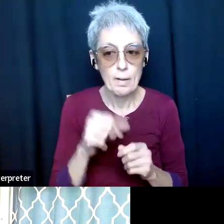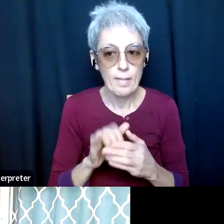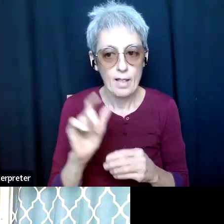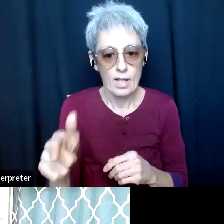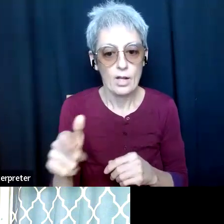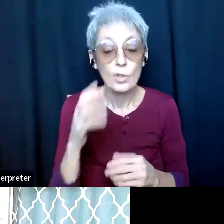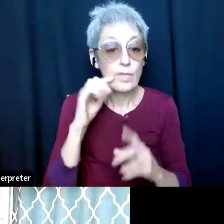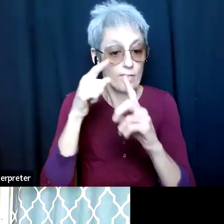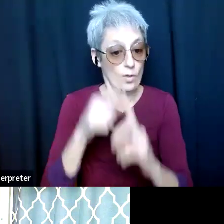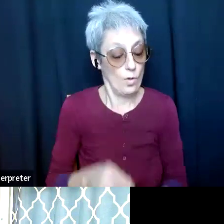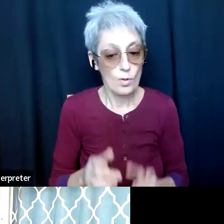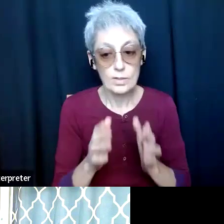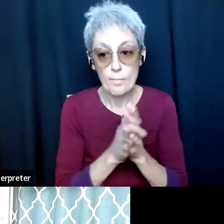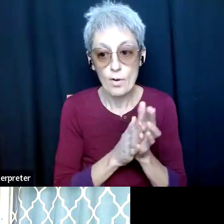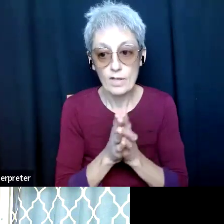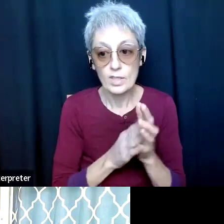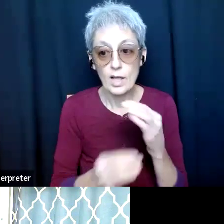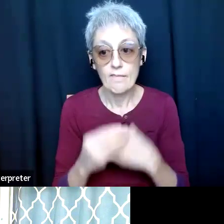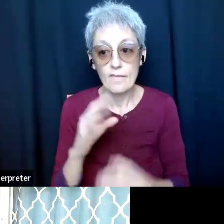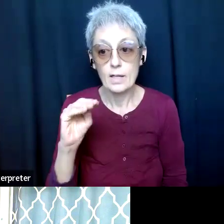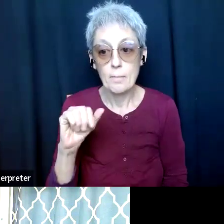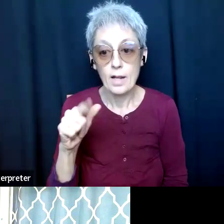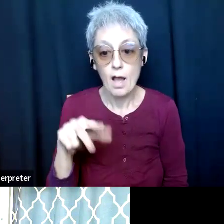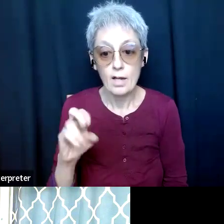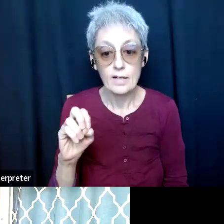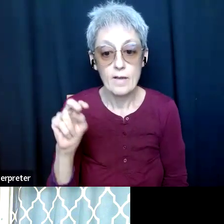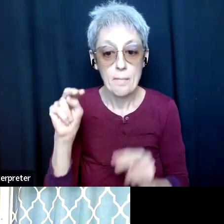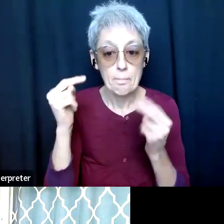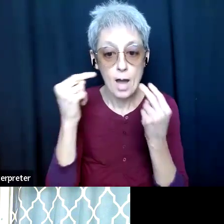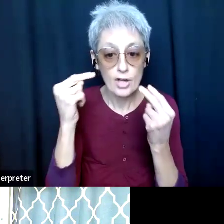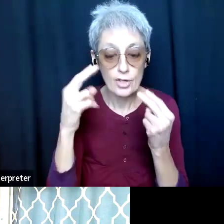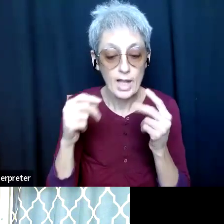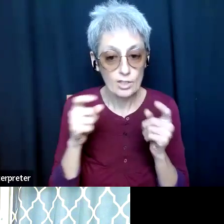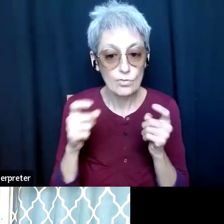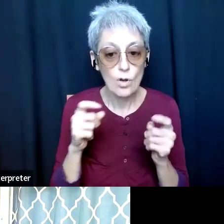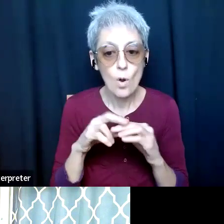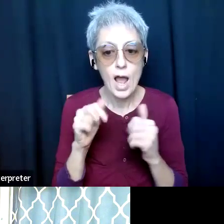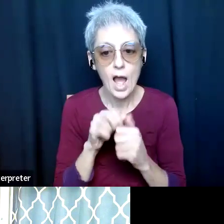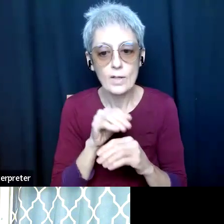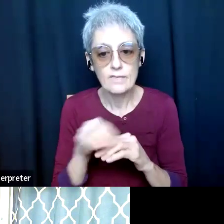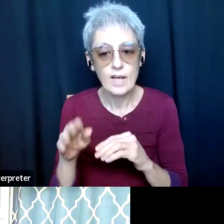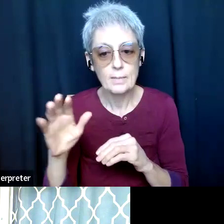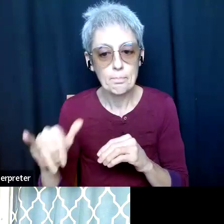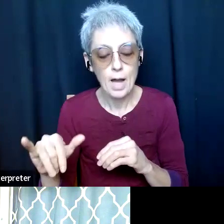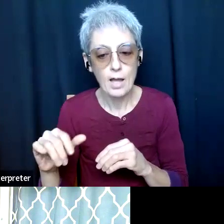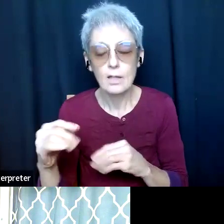I think this also very much relates to what I presented towards the end of the talk because usually in our experiments what